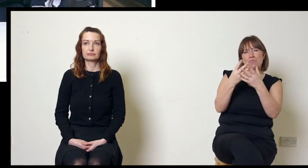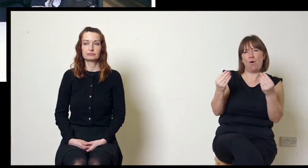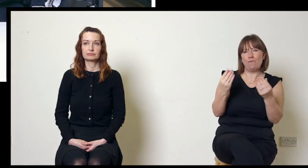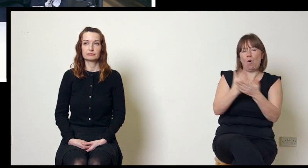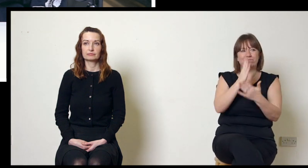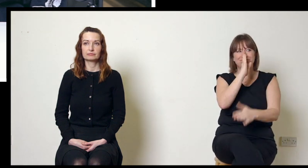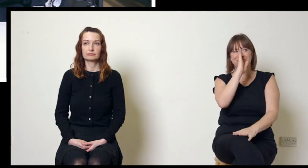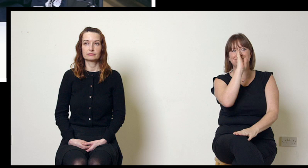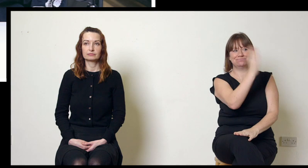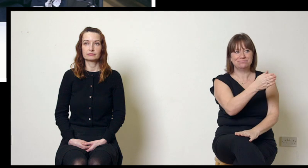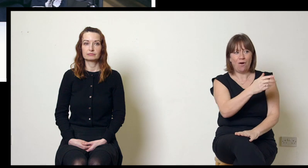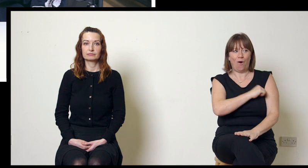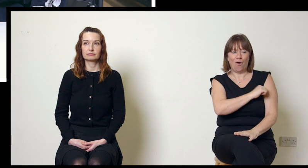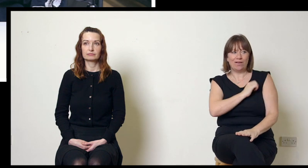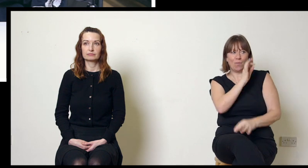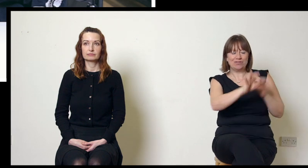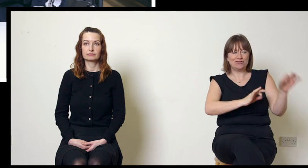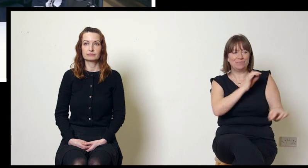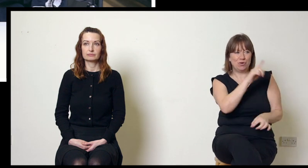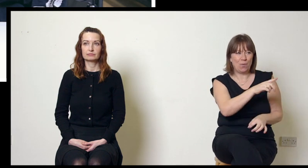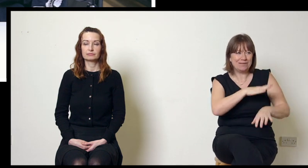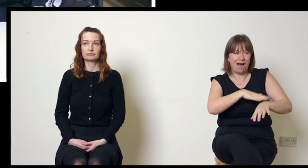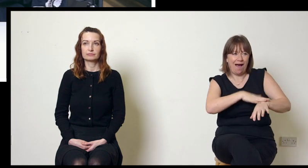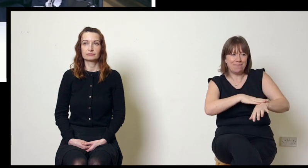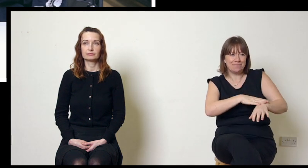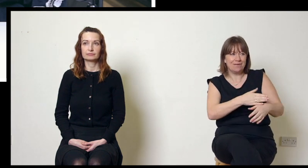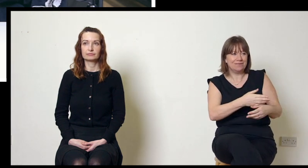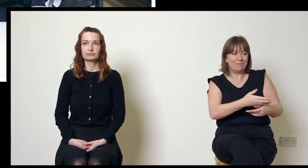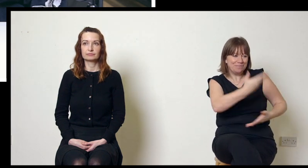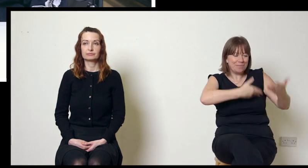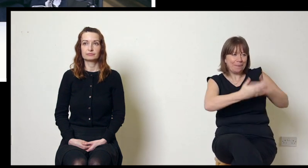and honest questions of you at times that that would make us feel confident to kind of move forward with things.